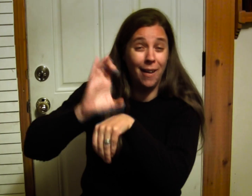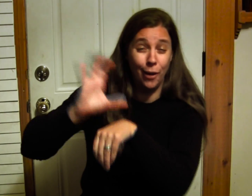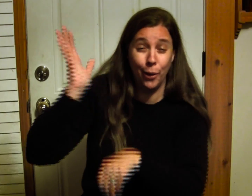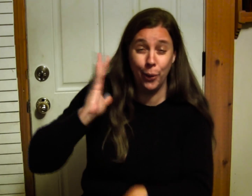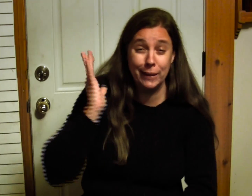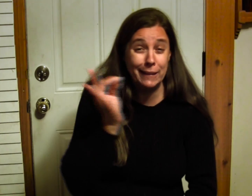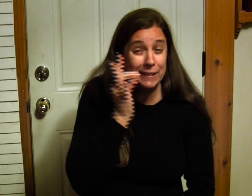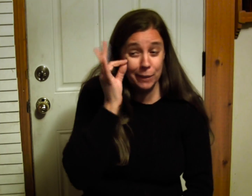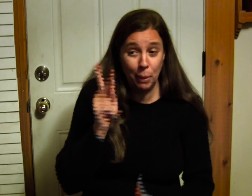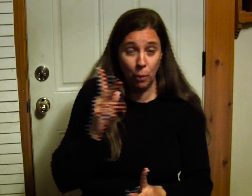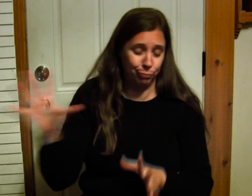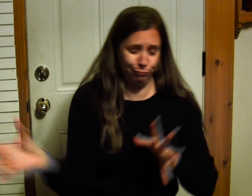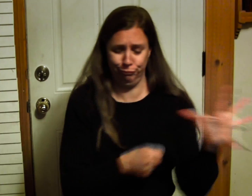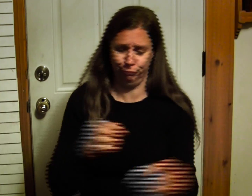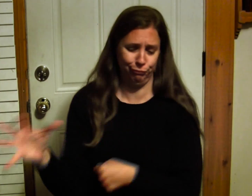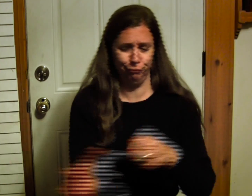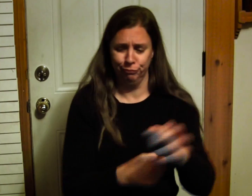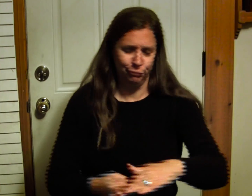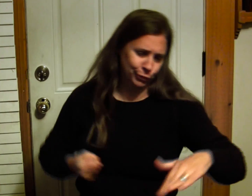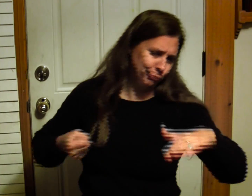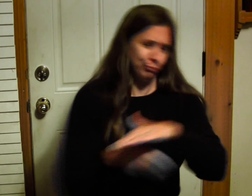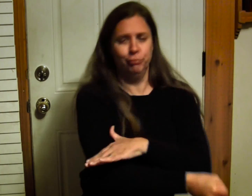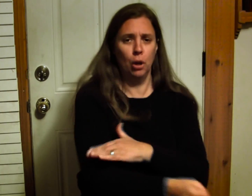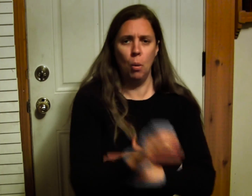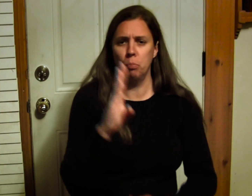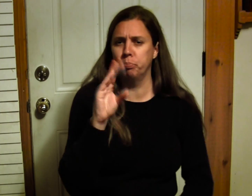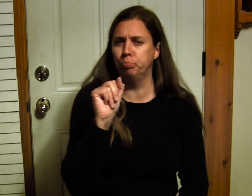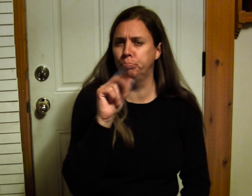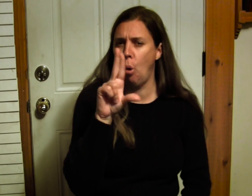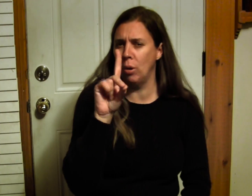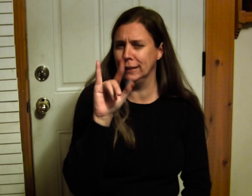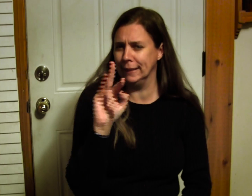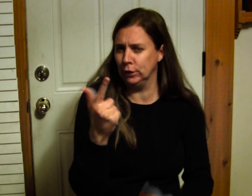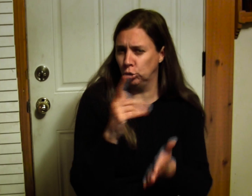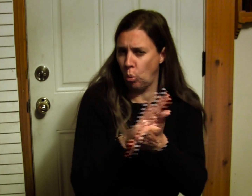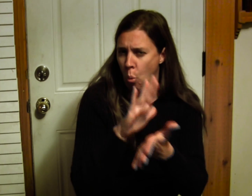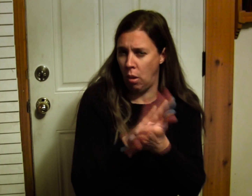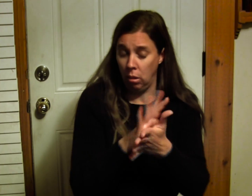by them because back then, churches would capture Indians and put them in boarding